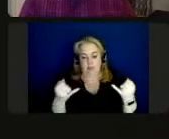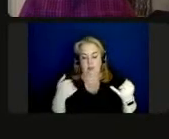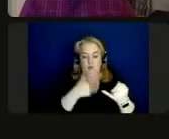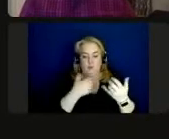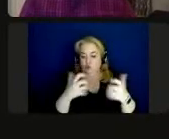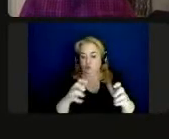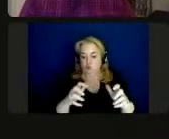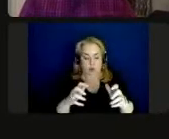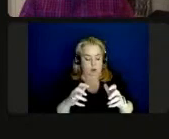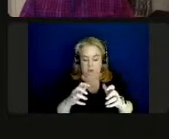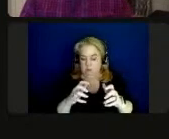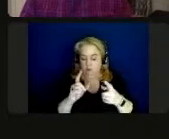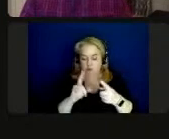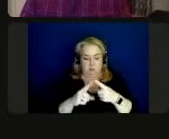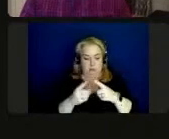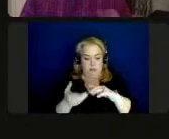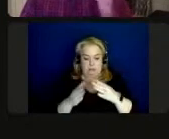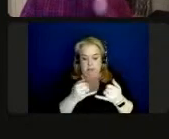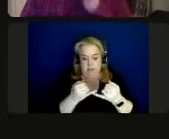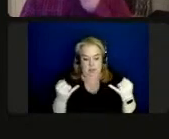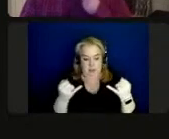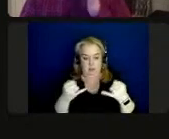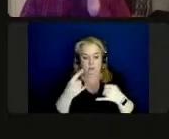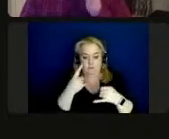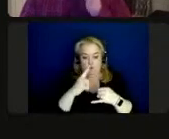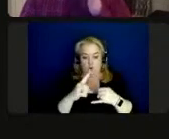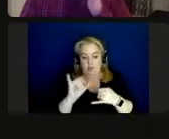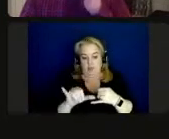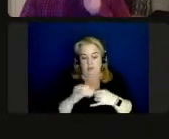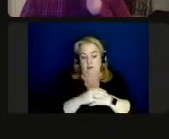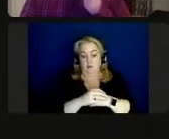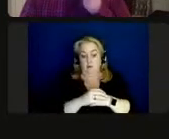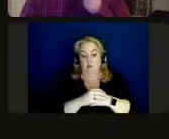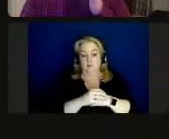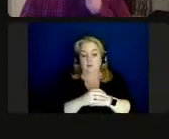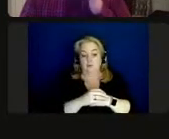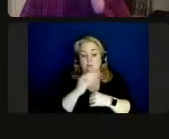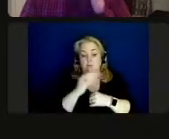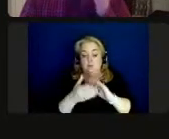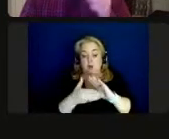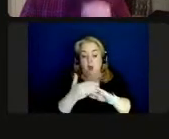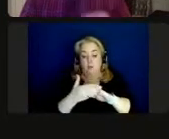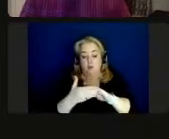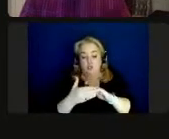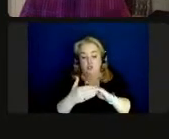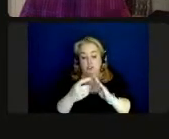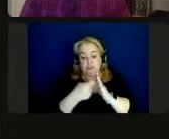BUT ITL LIKELY BE RHT UP